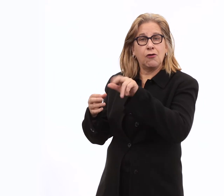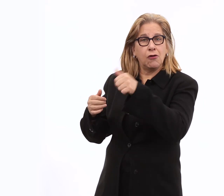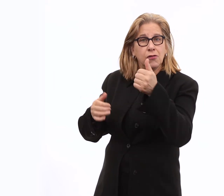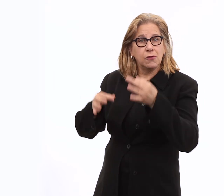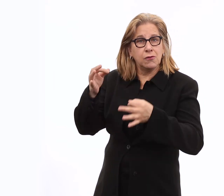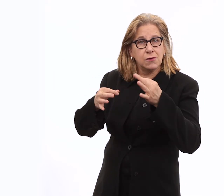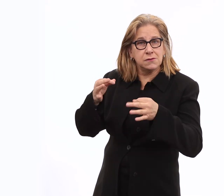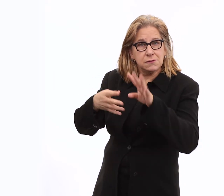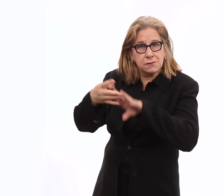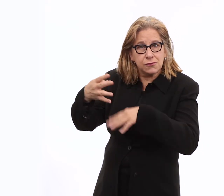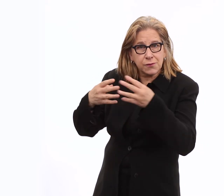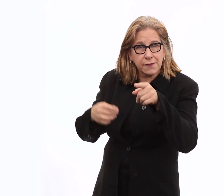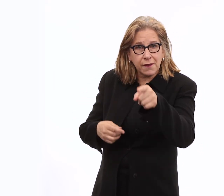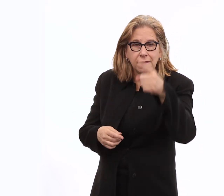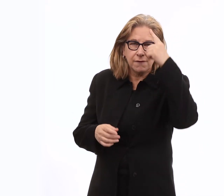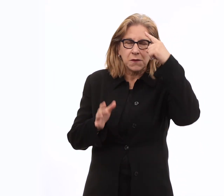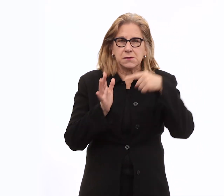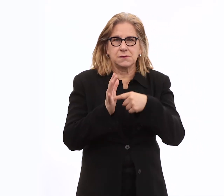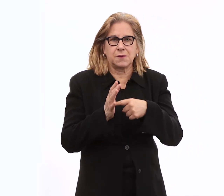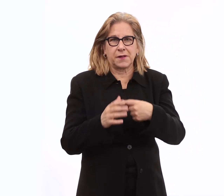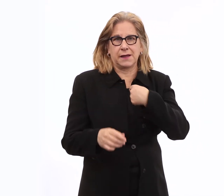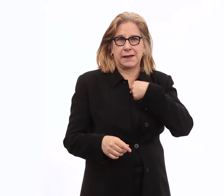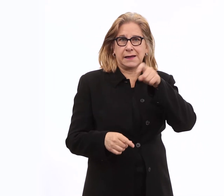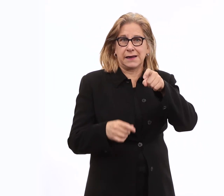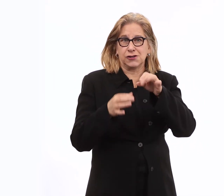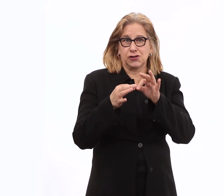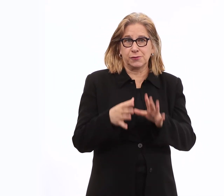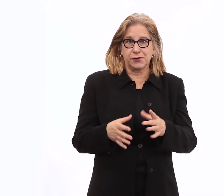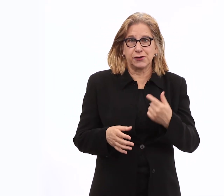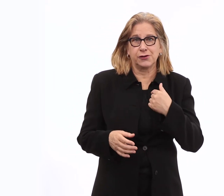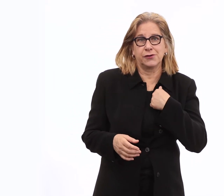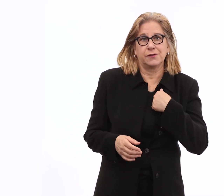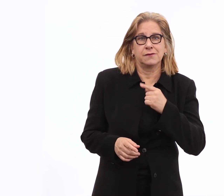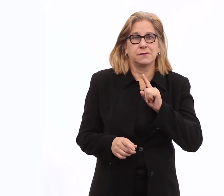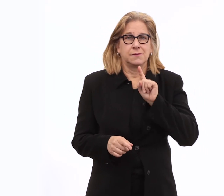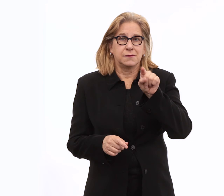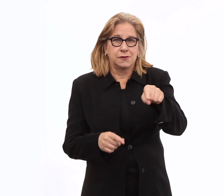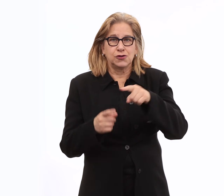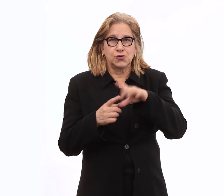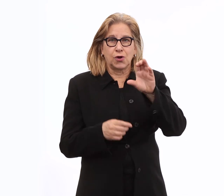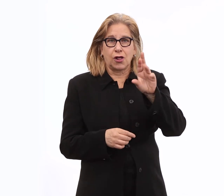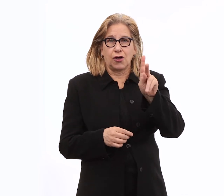For example, you may need an interpreter when you come to the clerk's office to file paperwork.